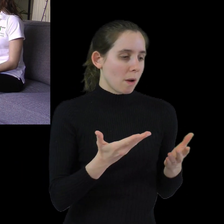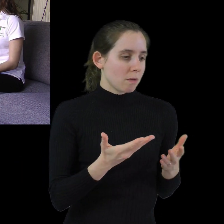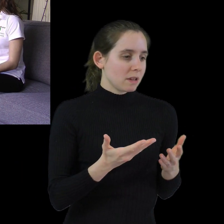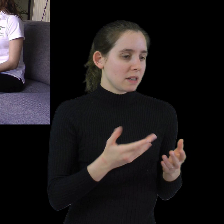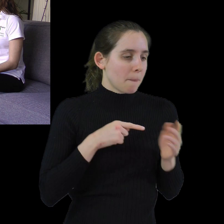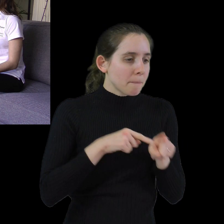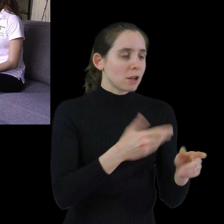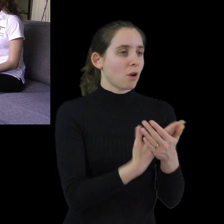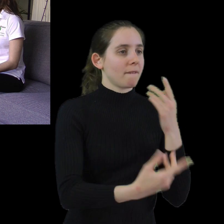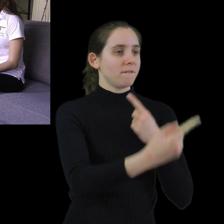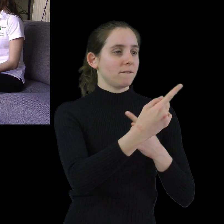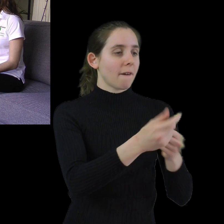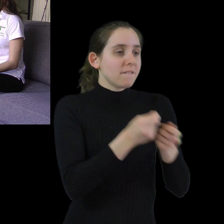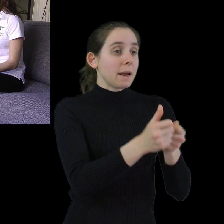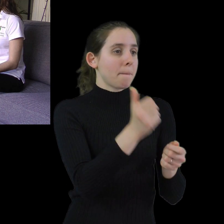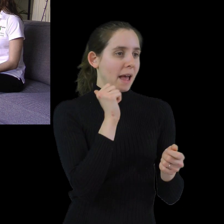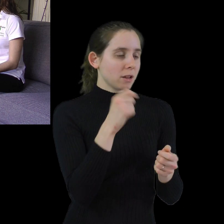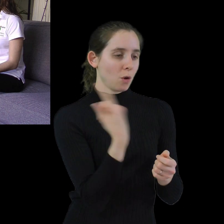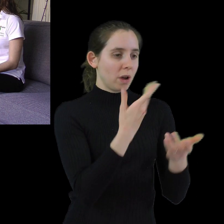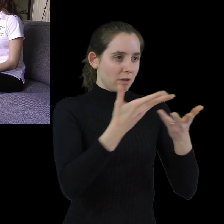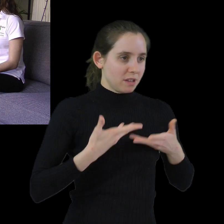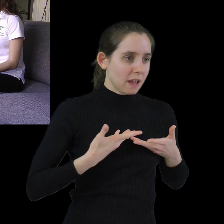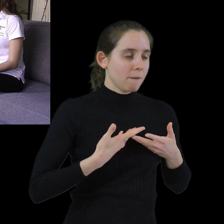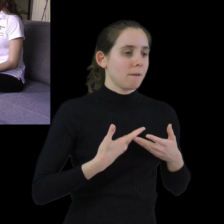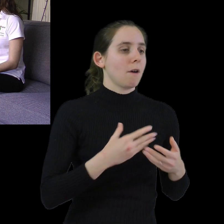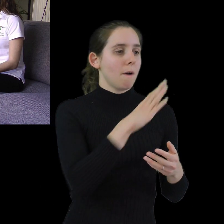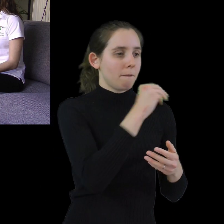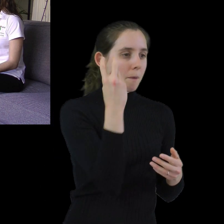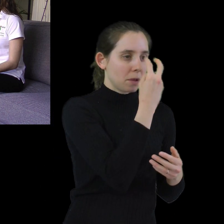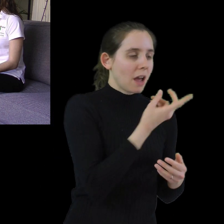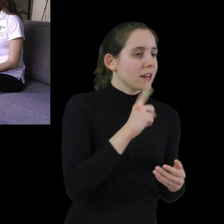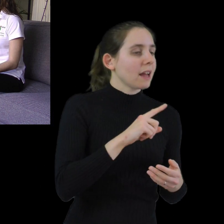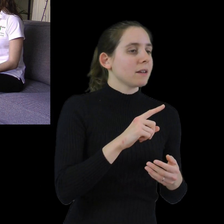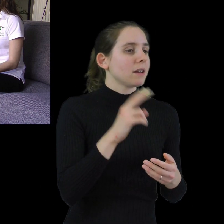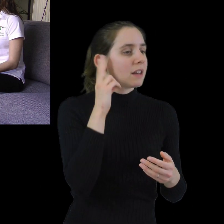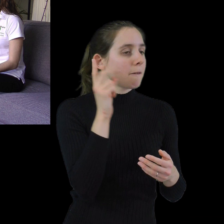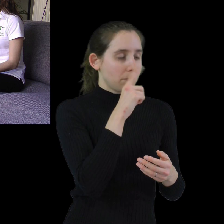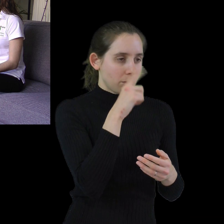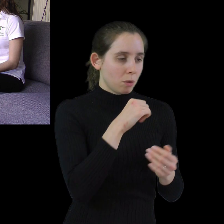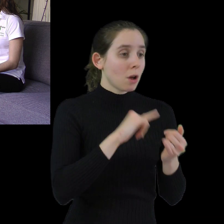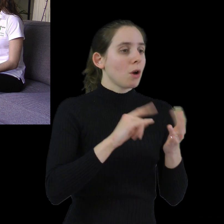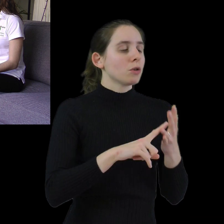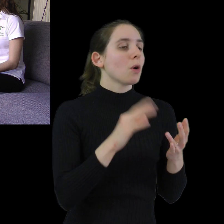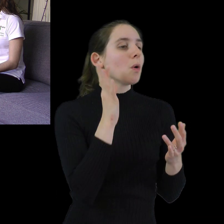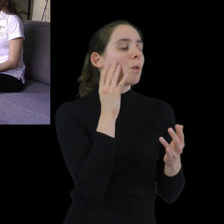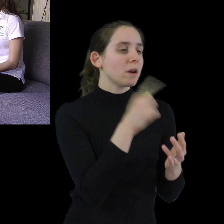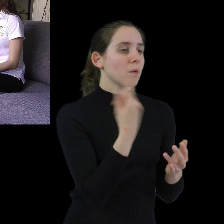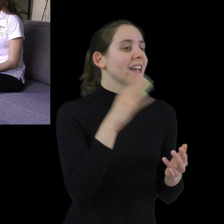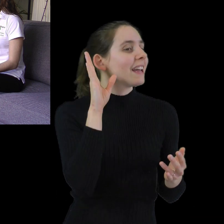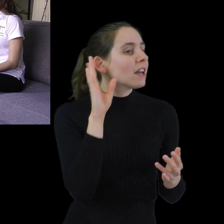feedback we get, for those that are blind or Deaf. So once we hear what the needs are